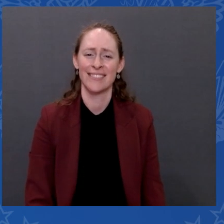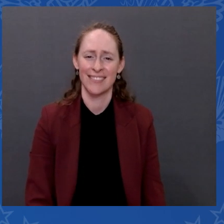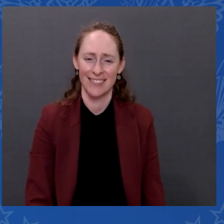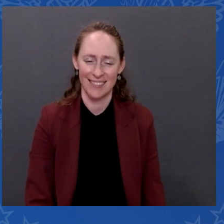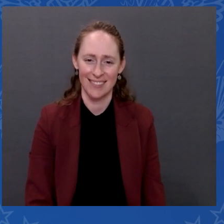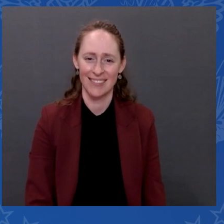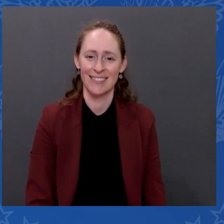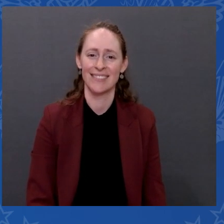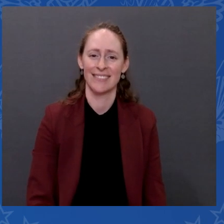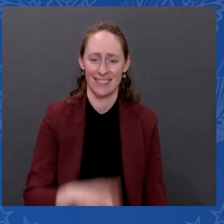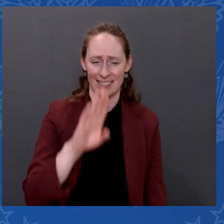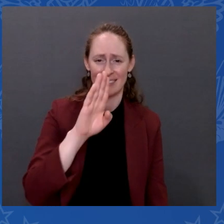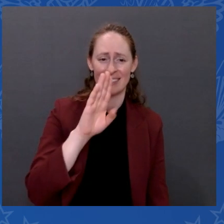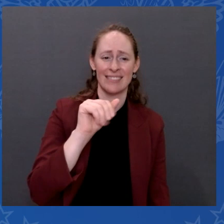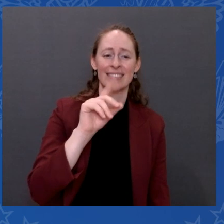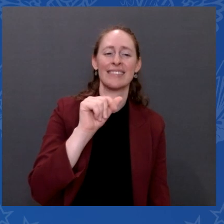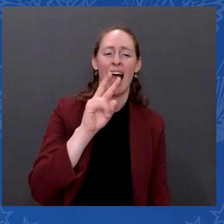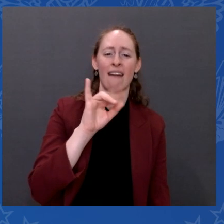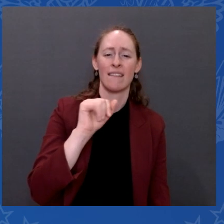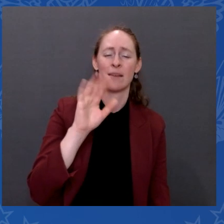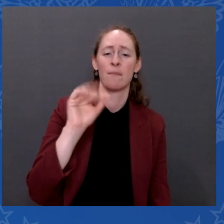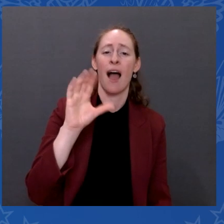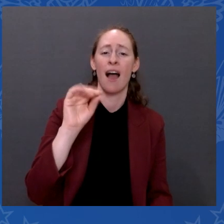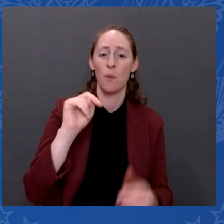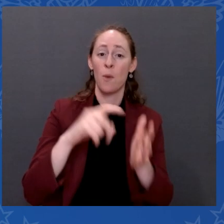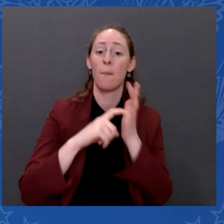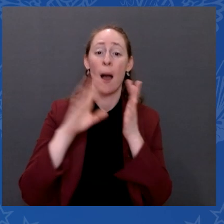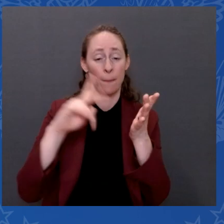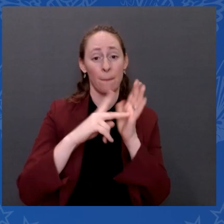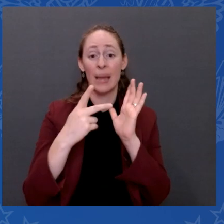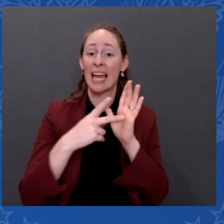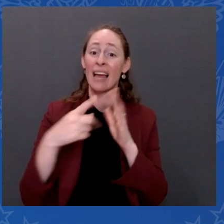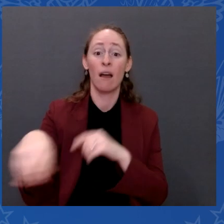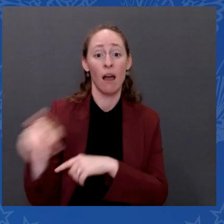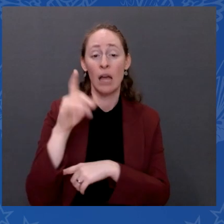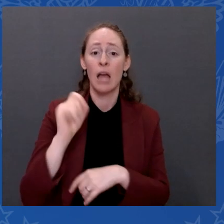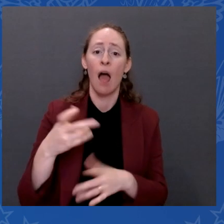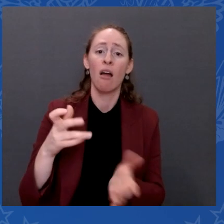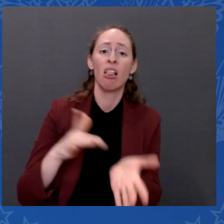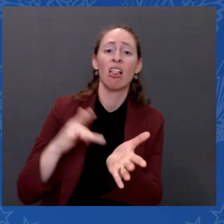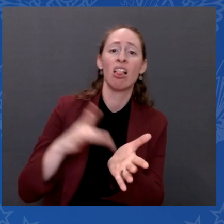that there'll be an even playing field to the people working in this industry